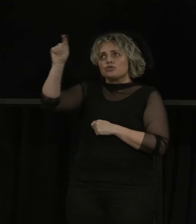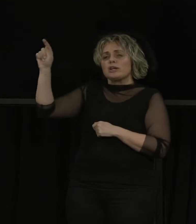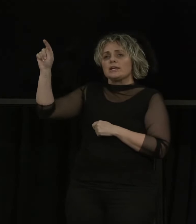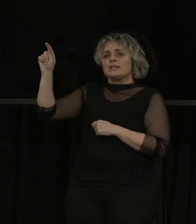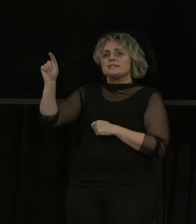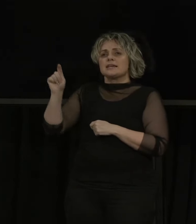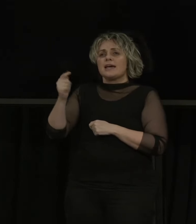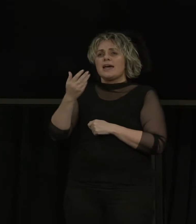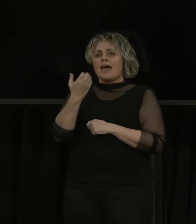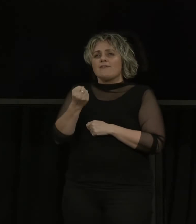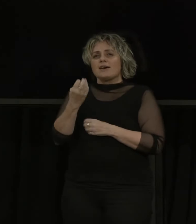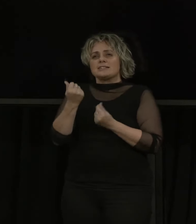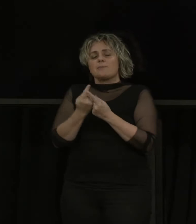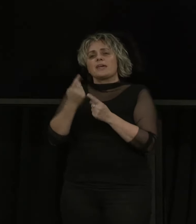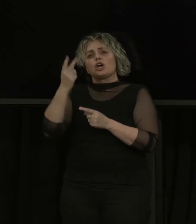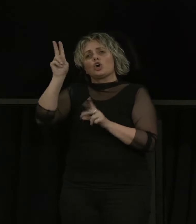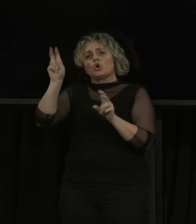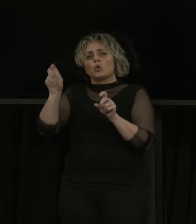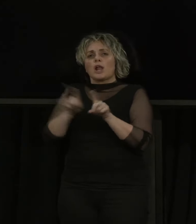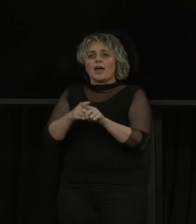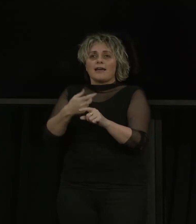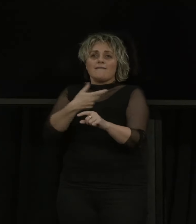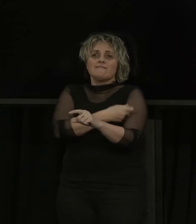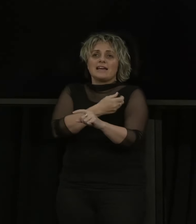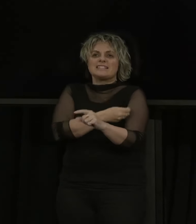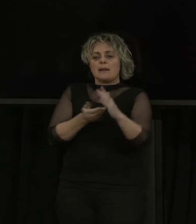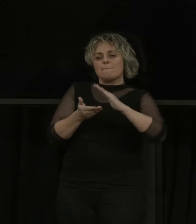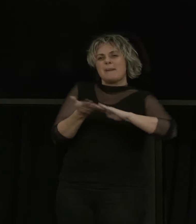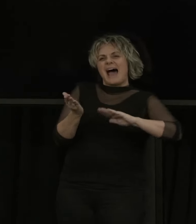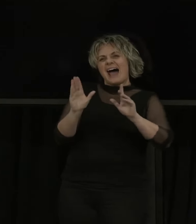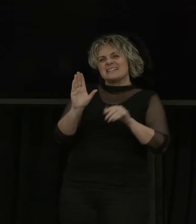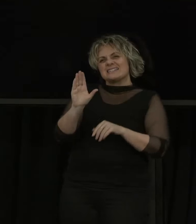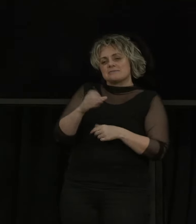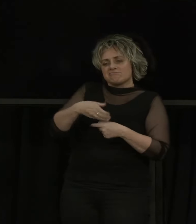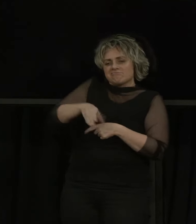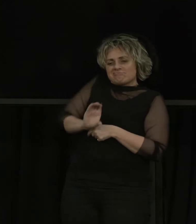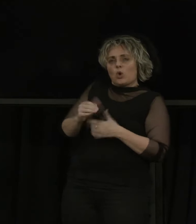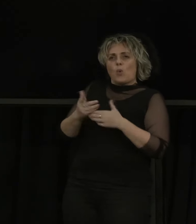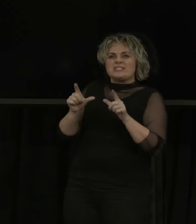So overcome this issue and make these events safer, many countries have you something